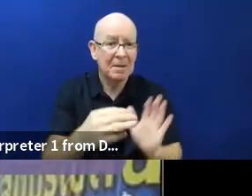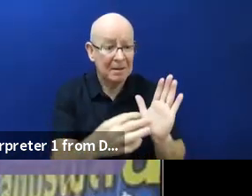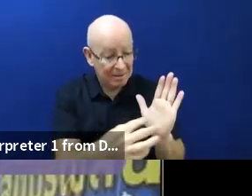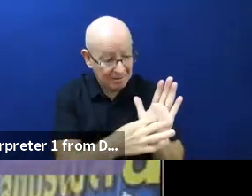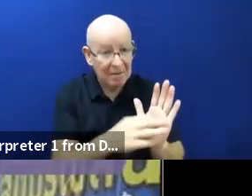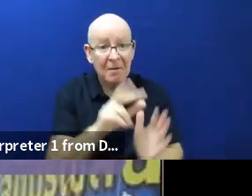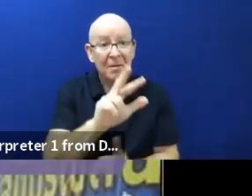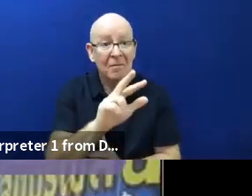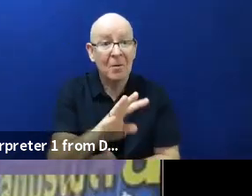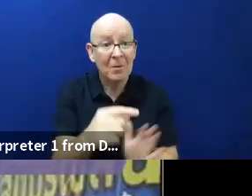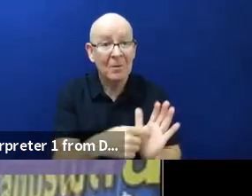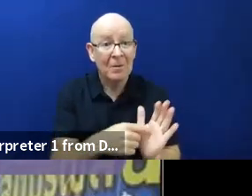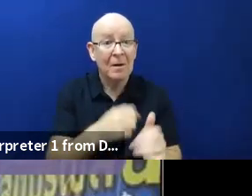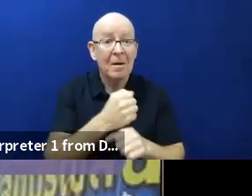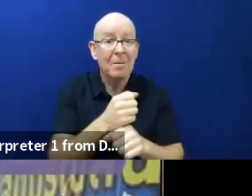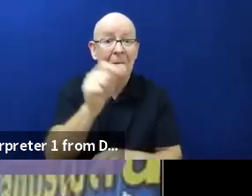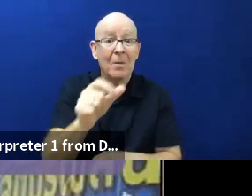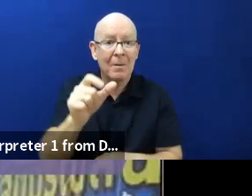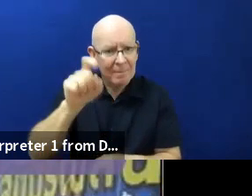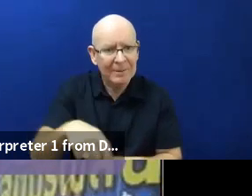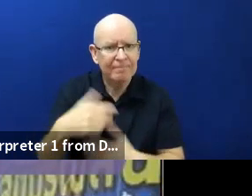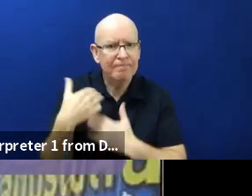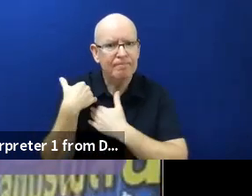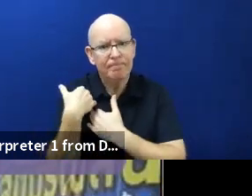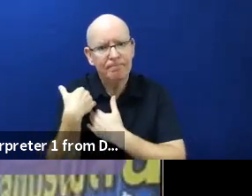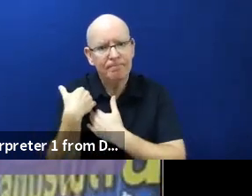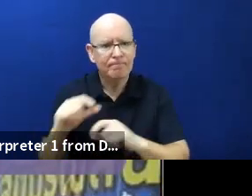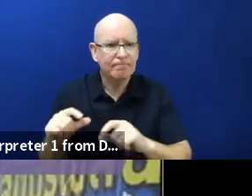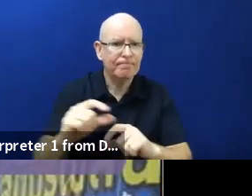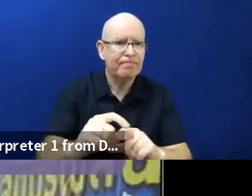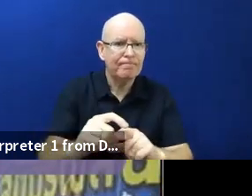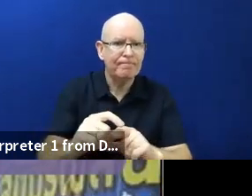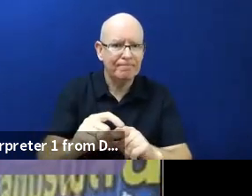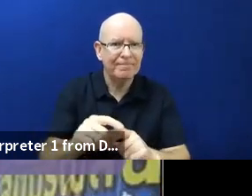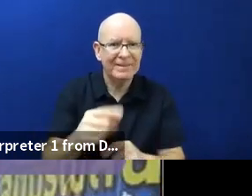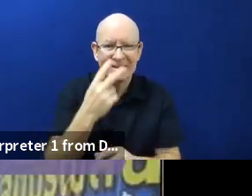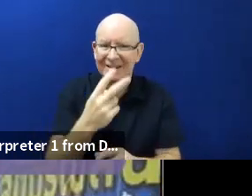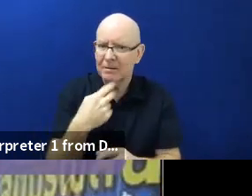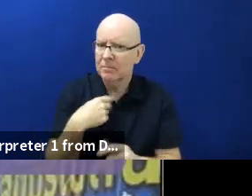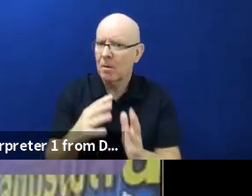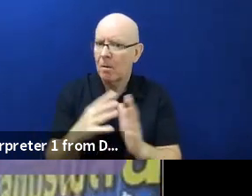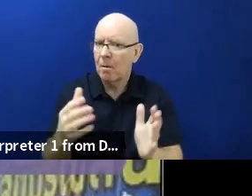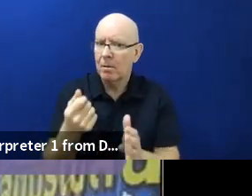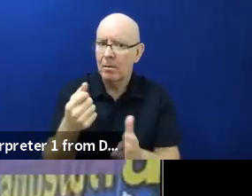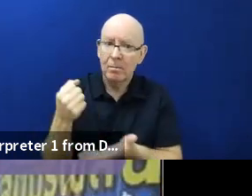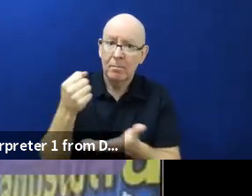awareness on the don't drive drunk campaign and everyday these employees go to different places